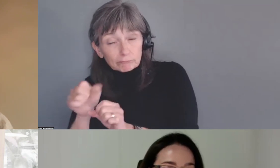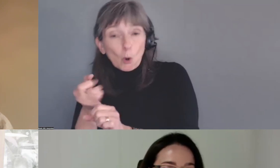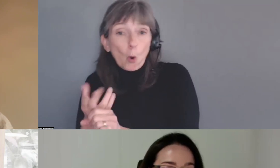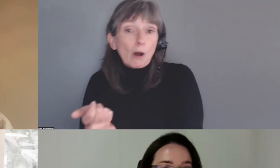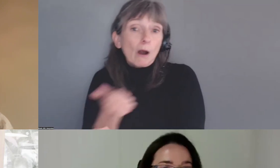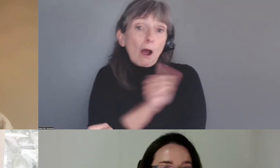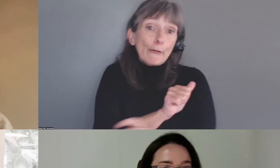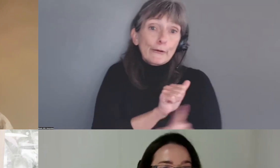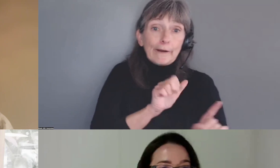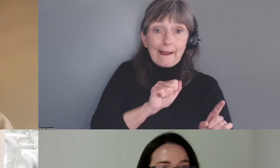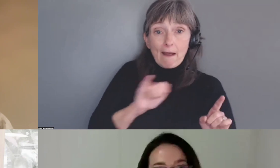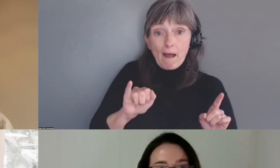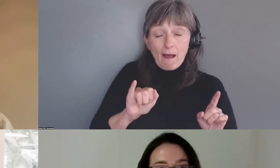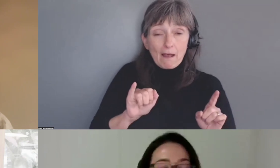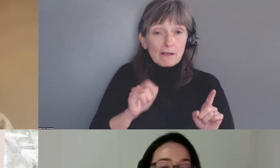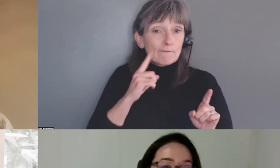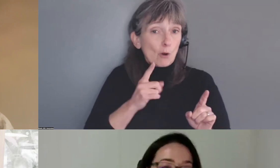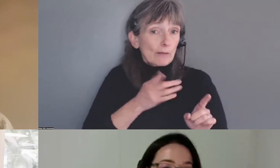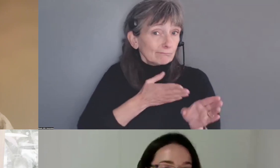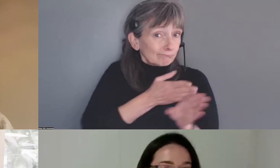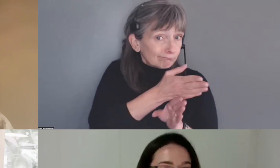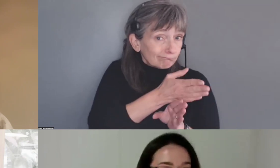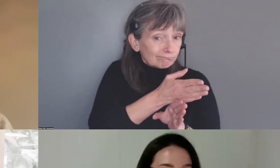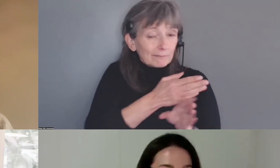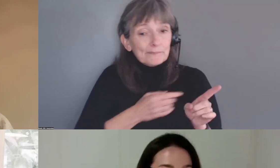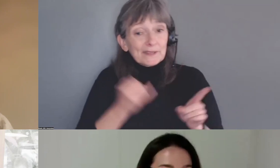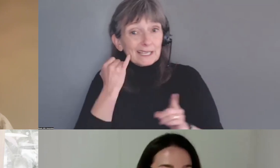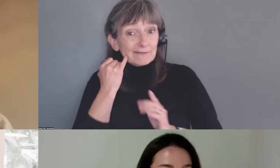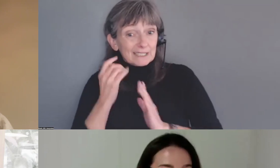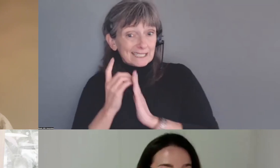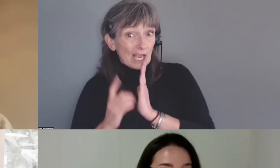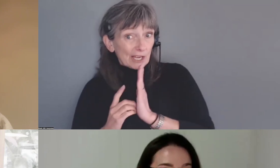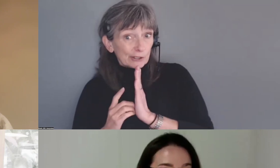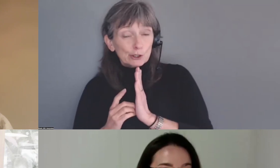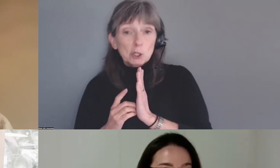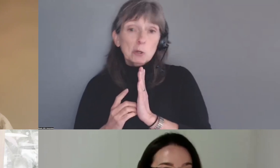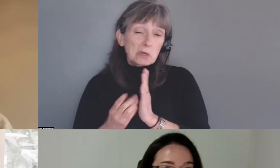perhaps for the designer, you might want to use X model. And for another part of